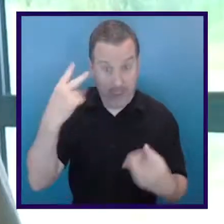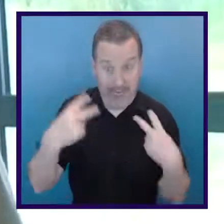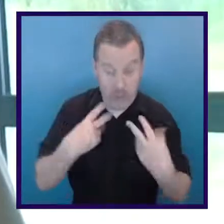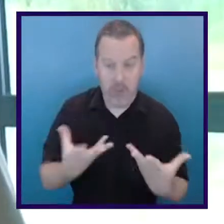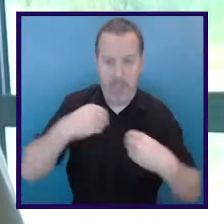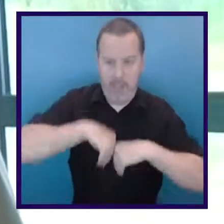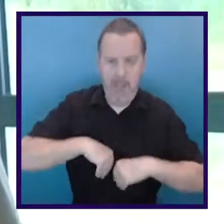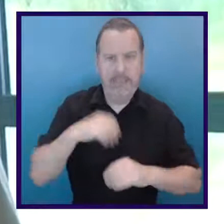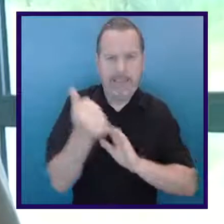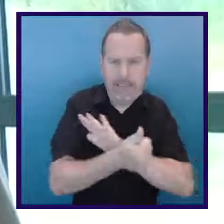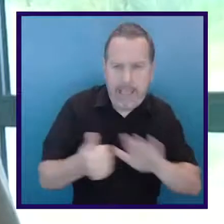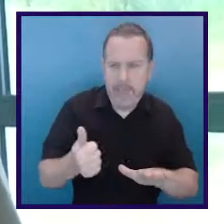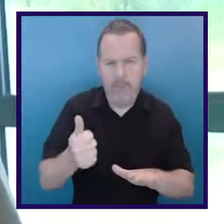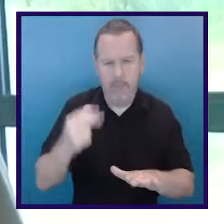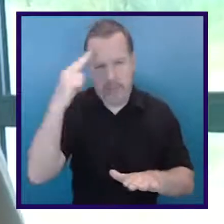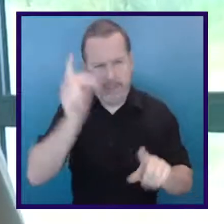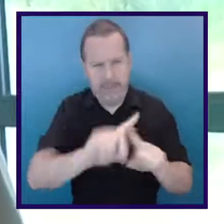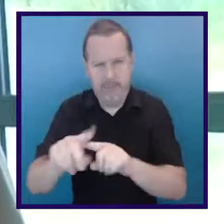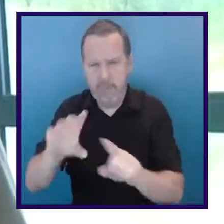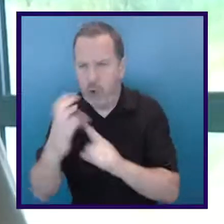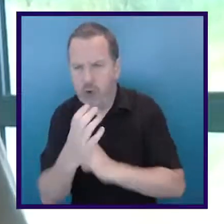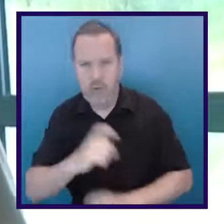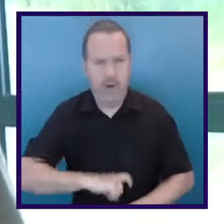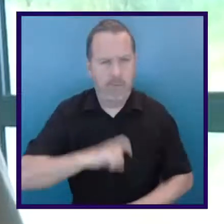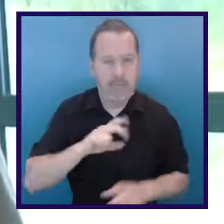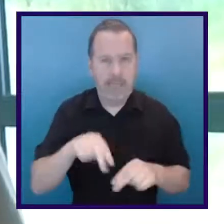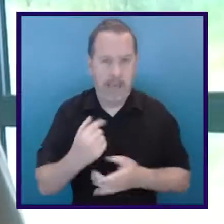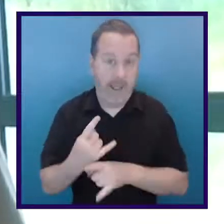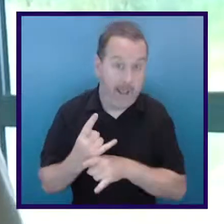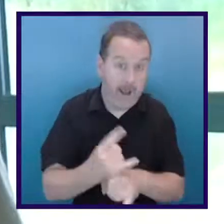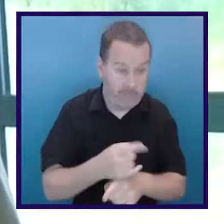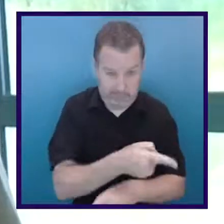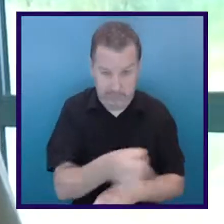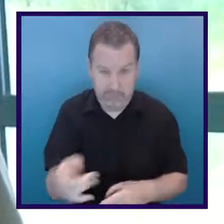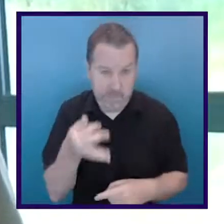understanding and confidence to support future employment and prosperity, in an increasingly